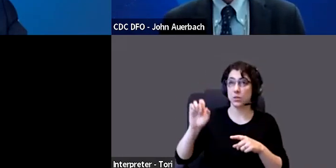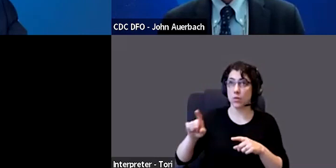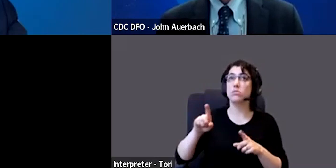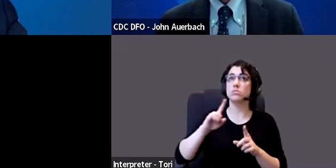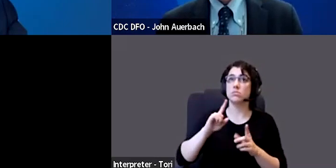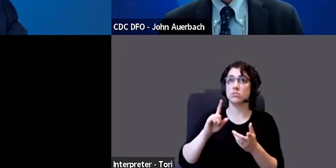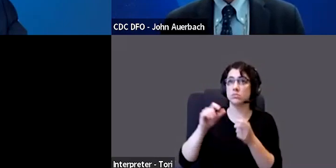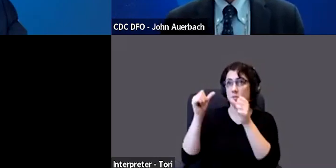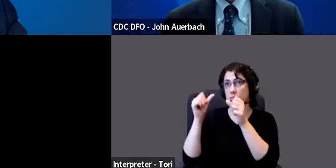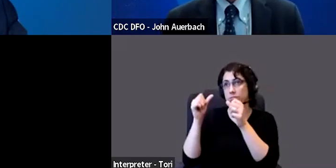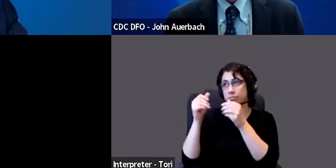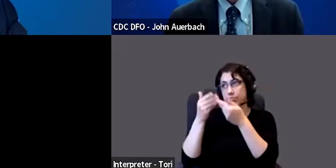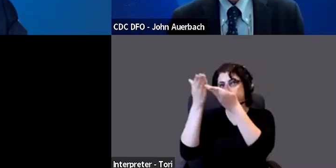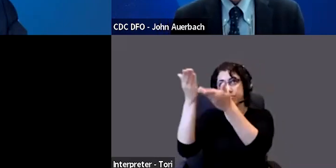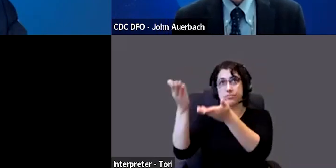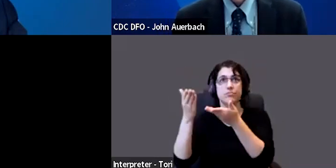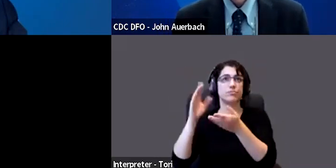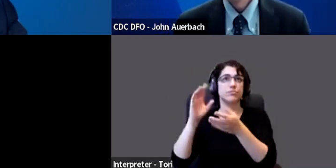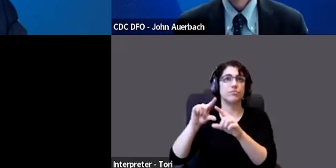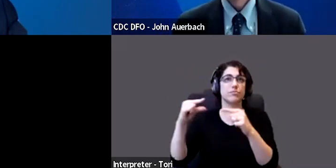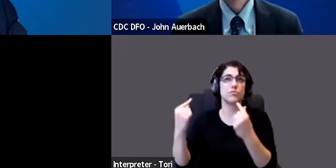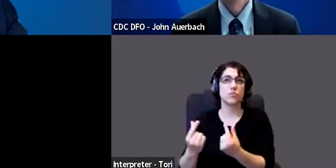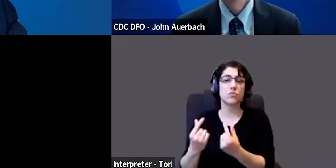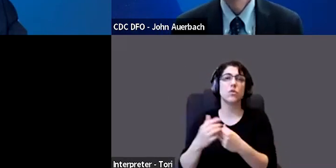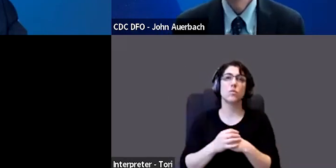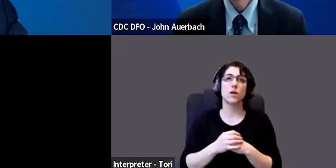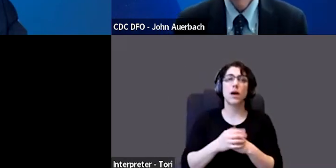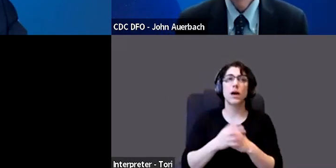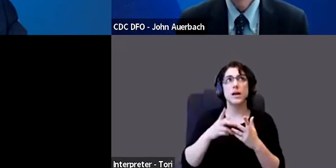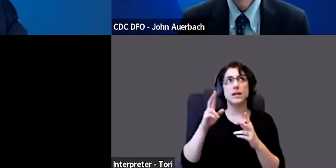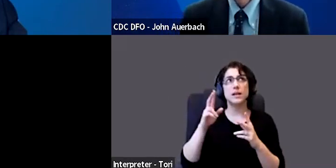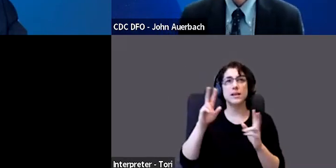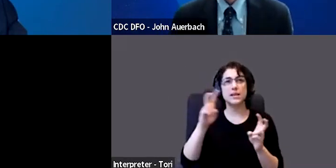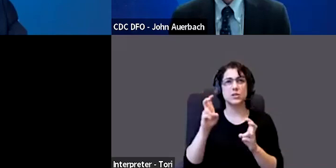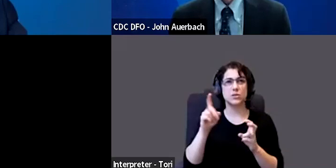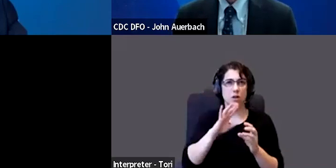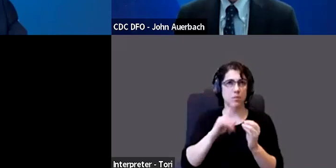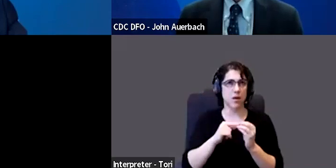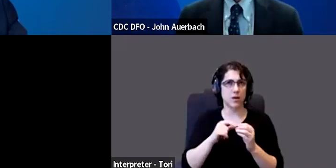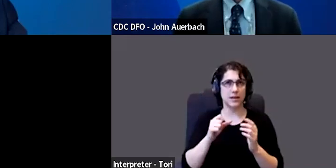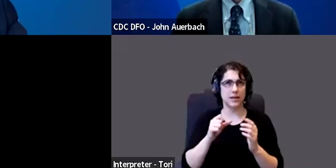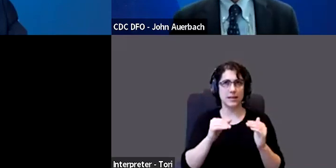The issue you're getting at I think is the problems with inequities that may be introduced